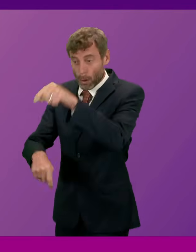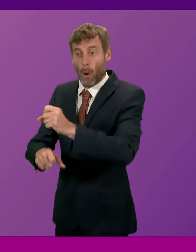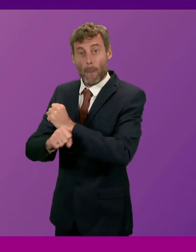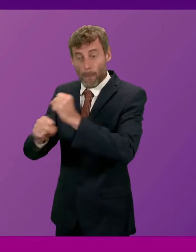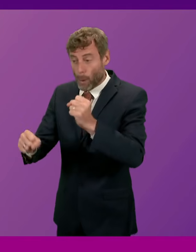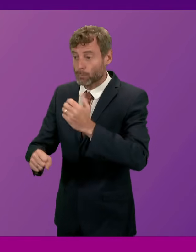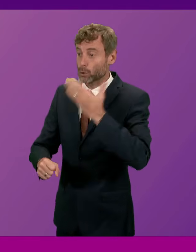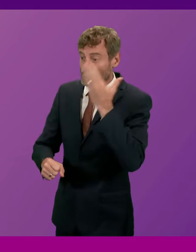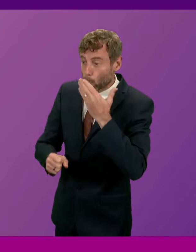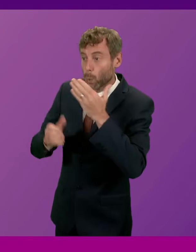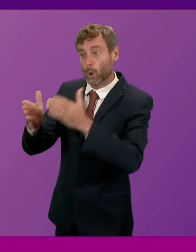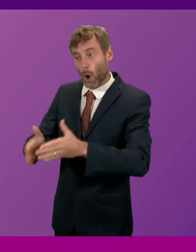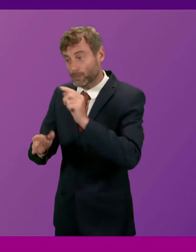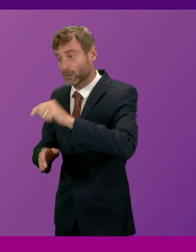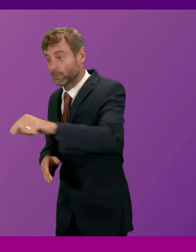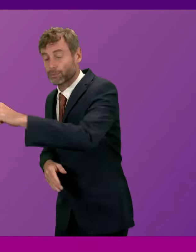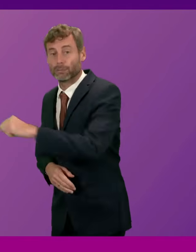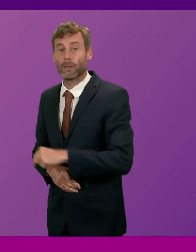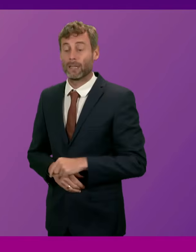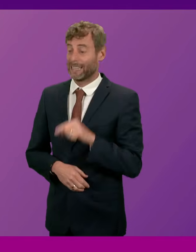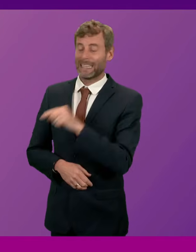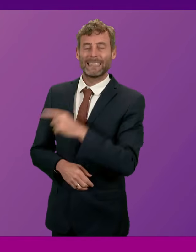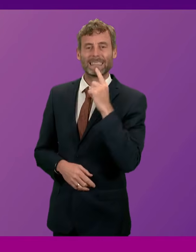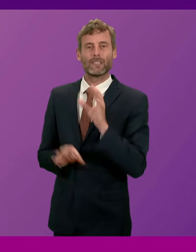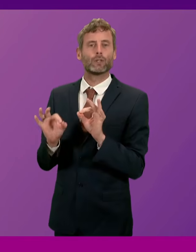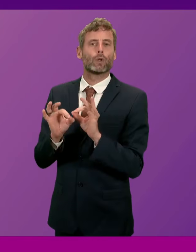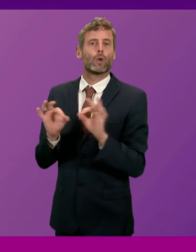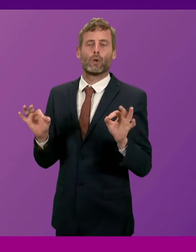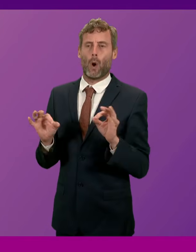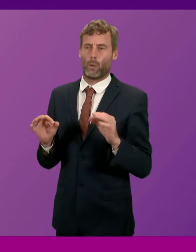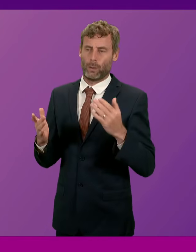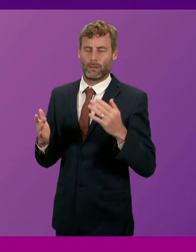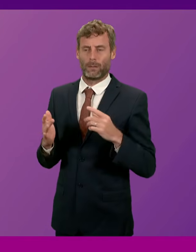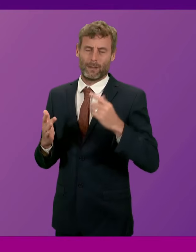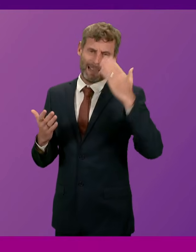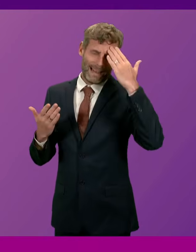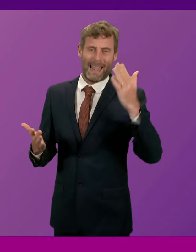no innocent civilians in Gaza. Keir Starmer is treating peaceful protesters like terrorists,